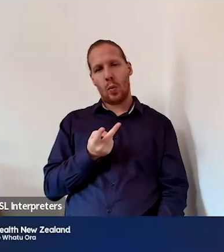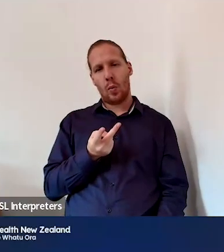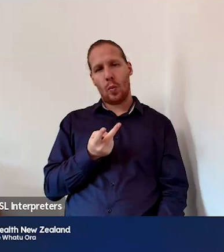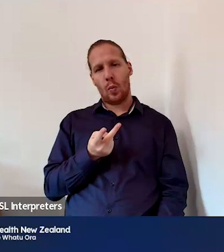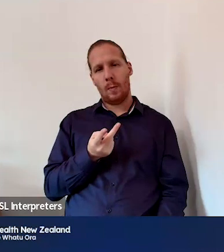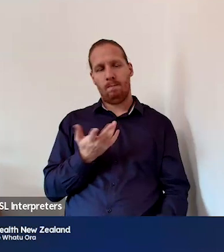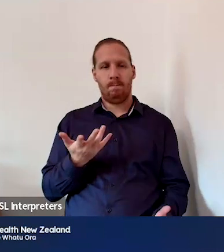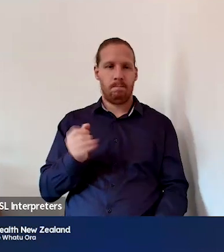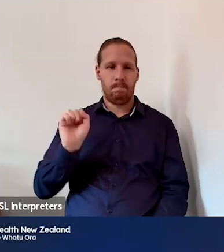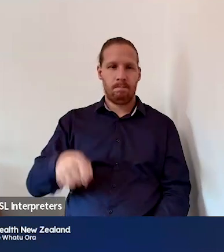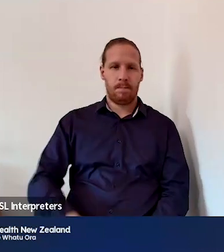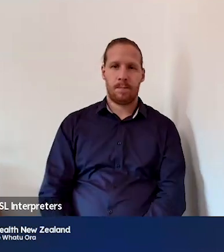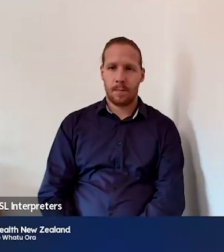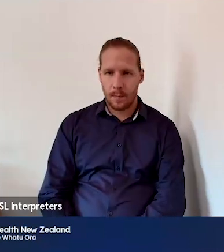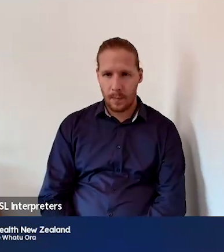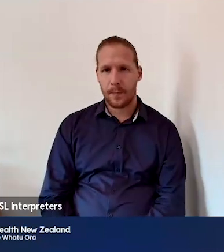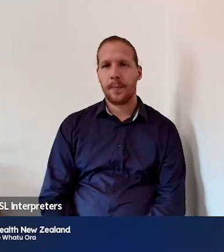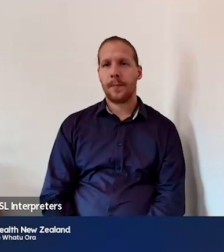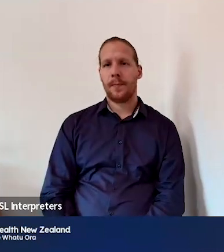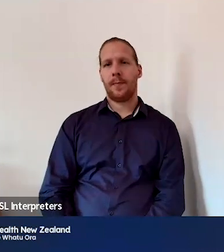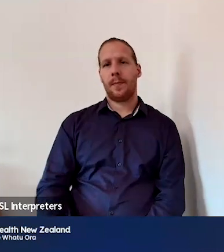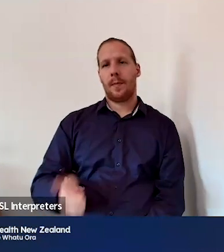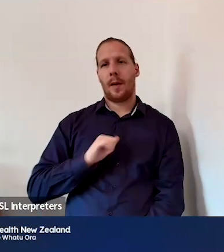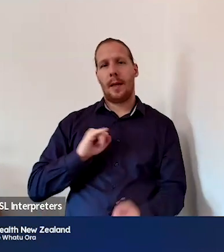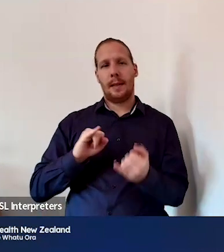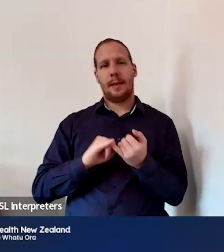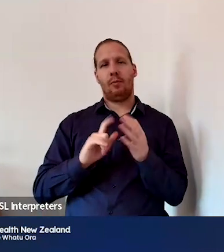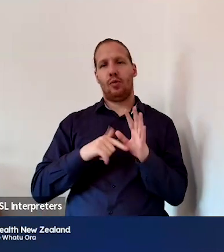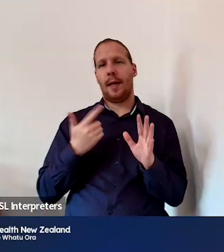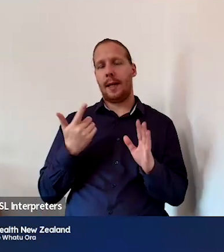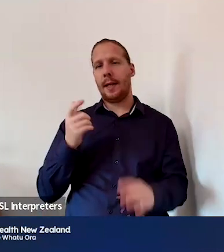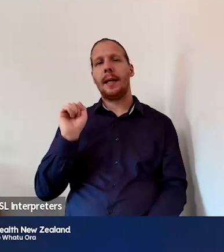Yeah. Kia ora, great. I agree, and and, not either or.